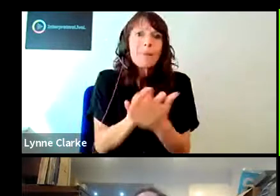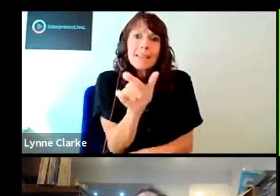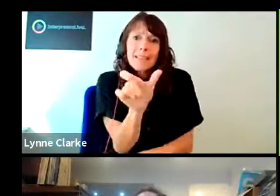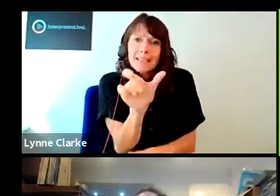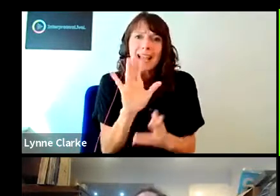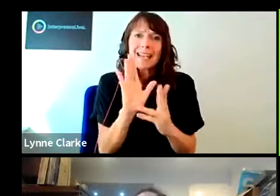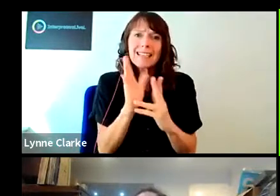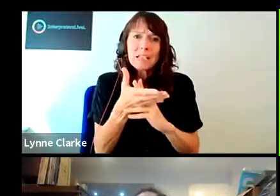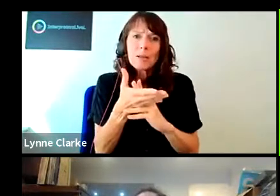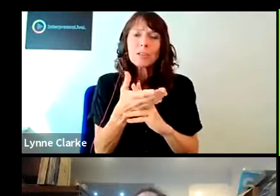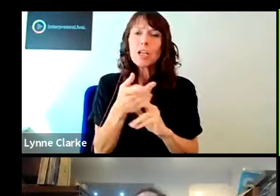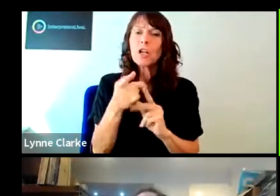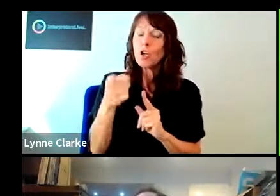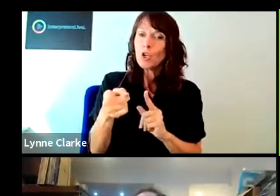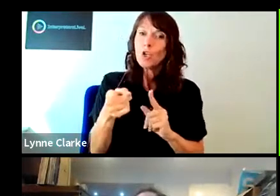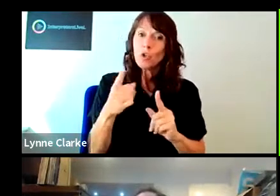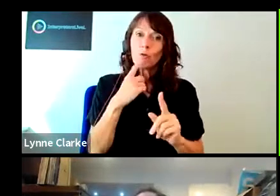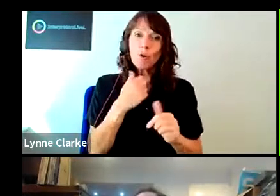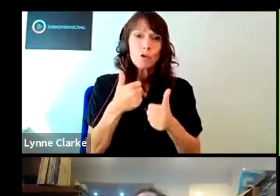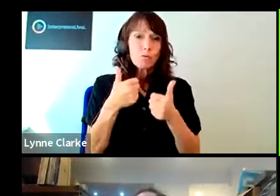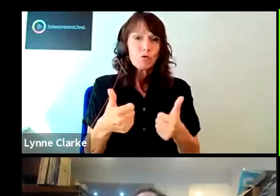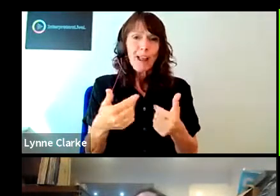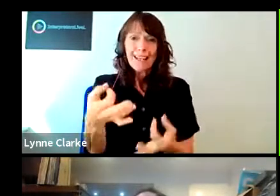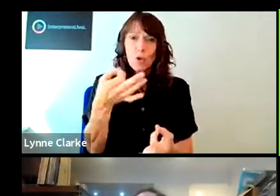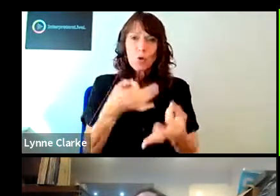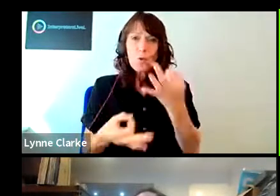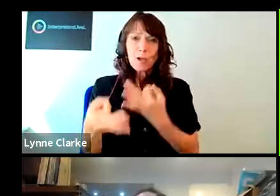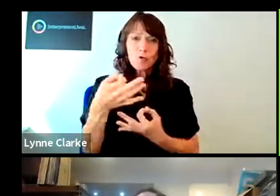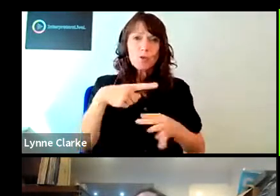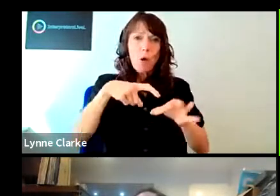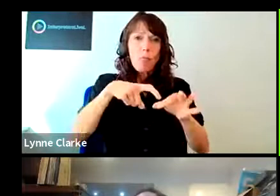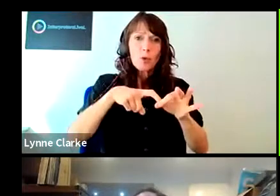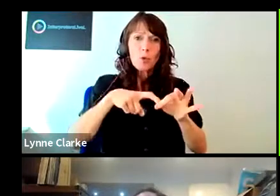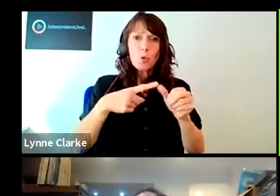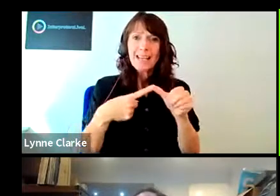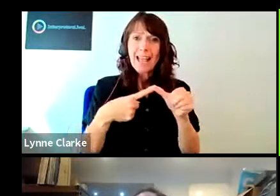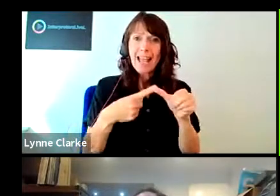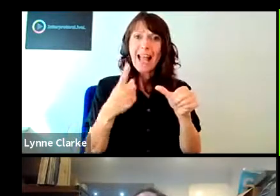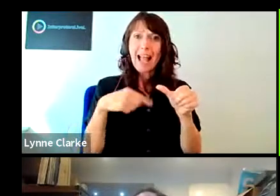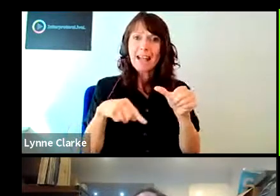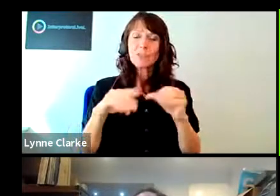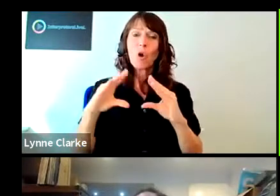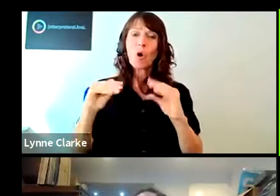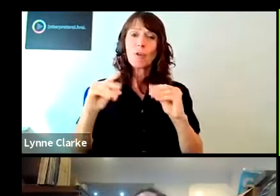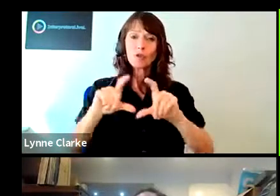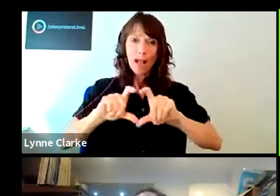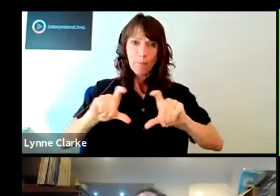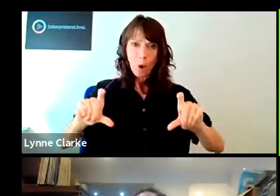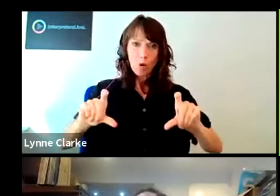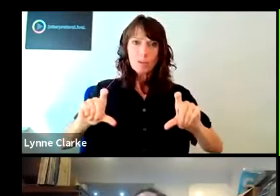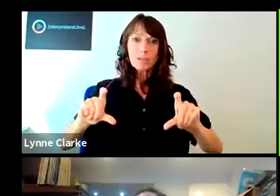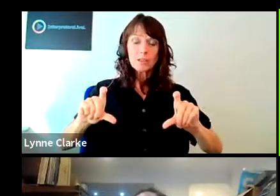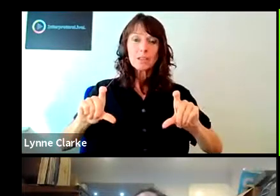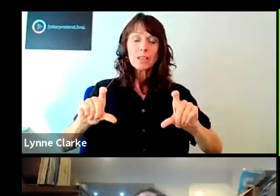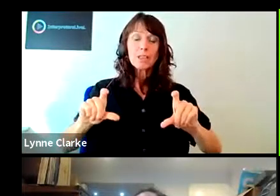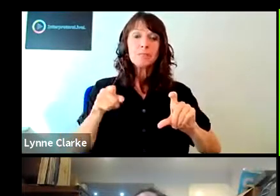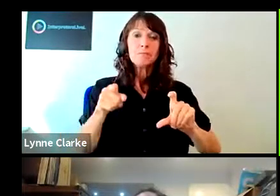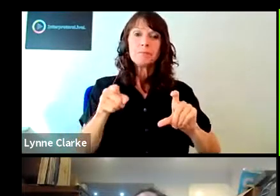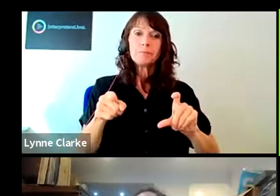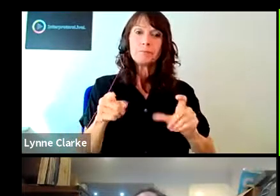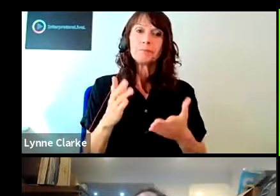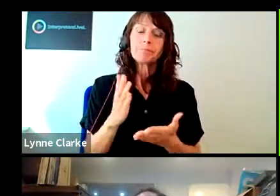You have some great questions being asked in the chat, not only in the Q&A just FYI. And so there,